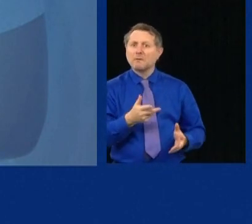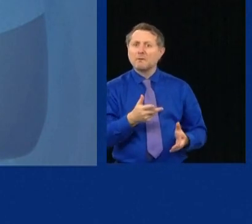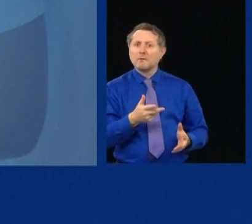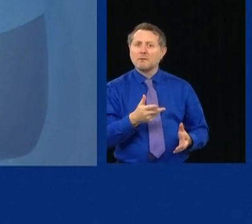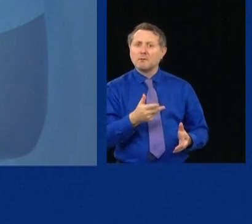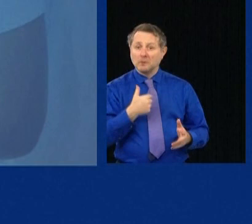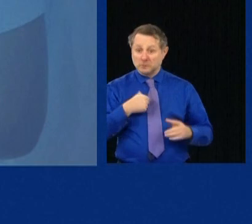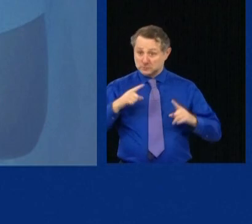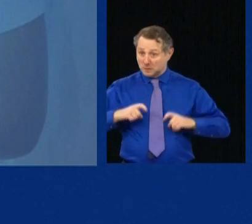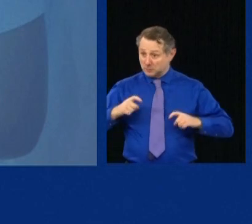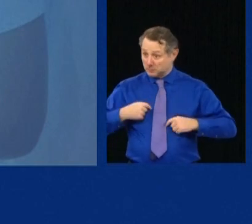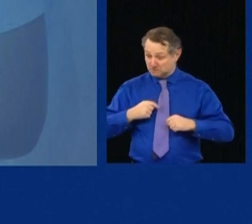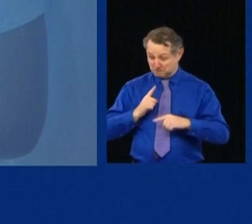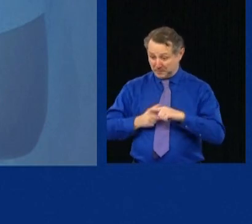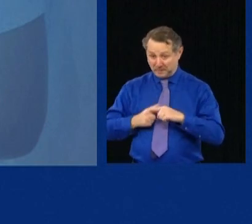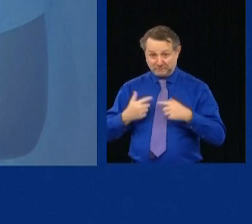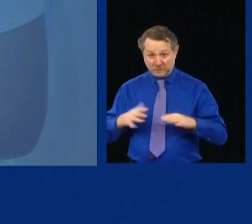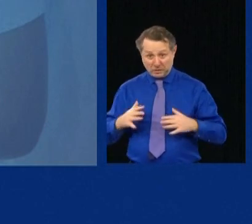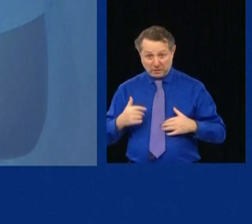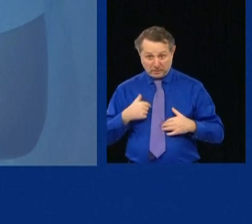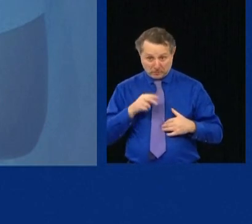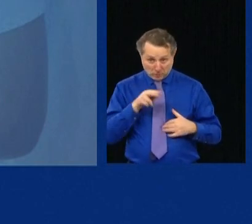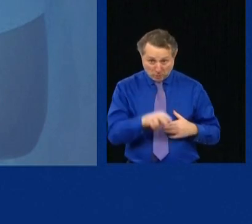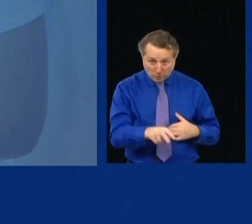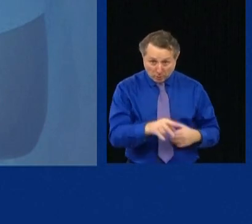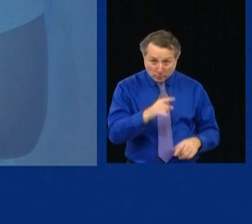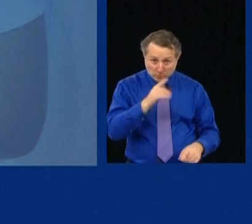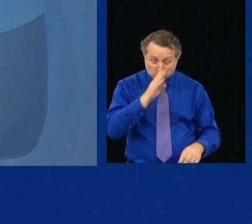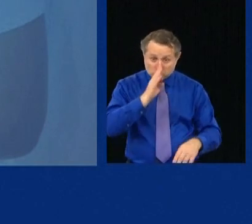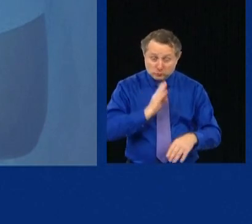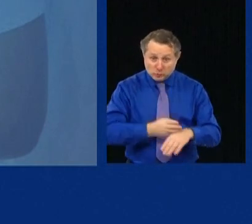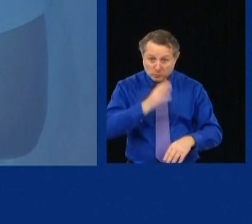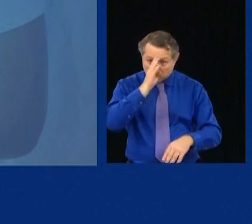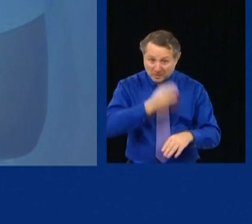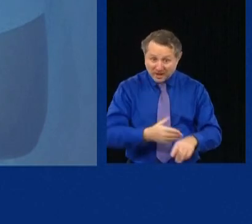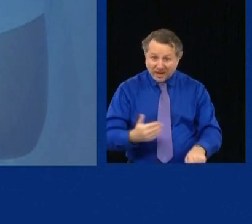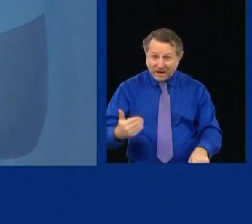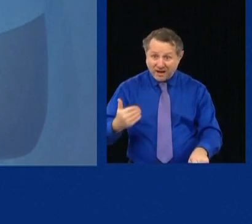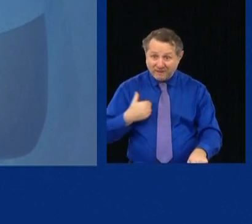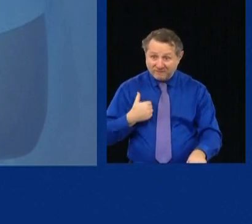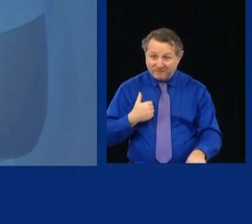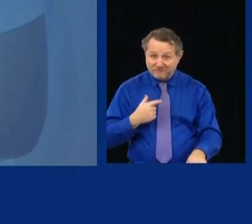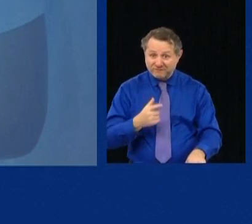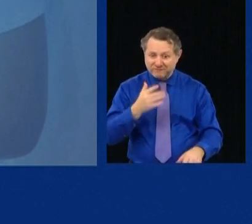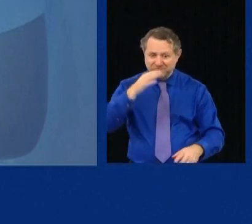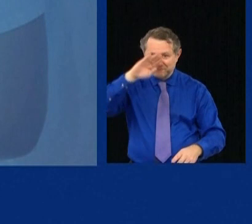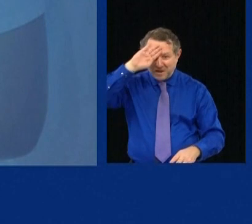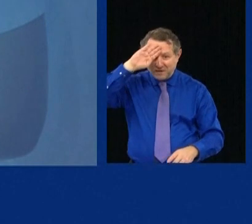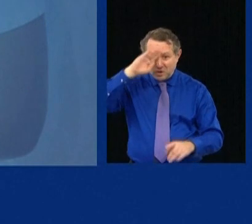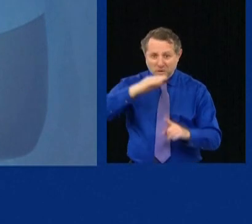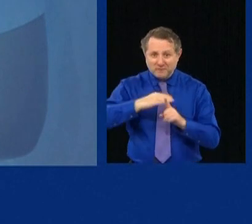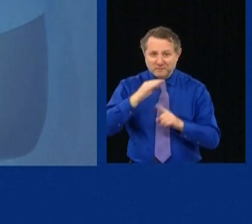POSITIVE FOR THE COVID VIRUS. SO IF YOU HAVE A CHILD WHO HAS A